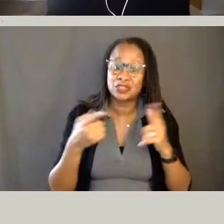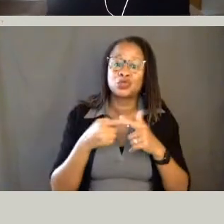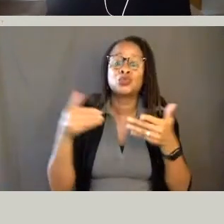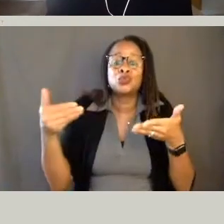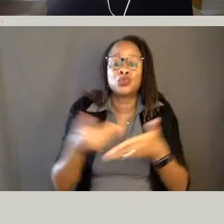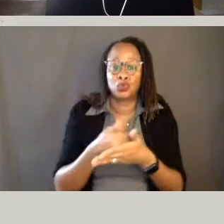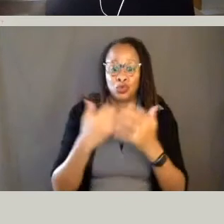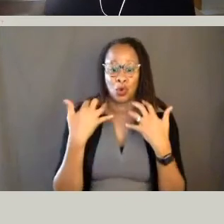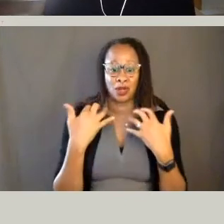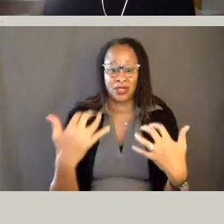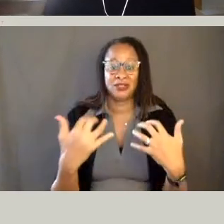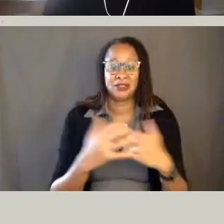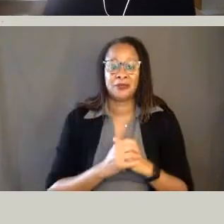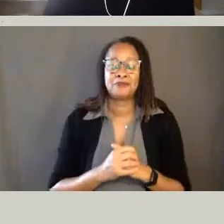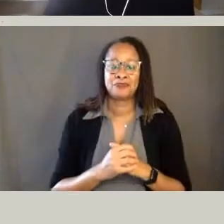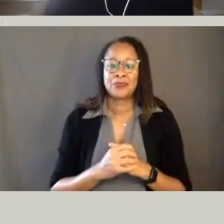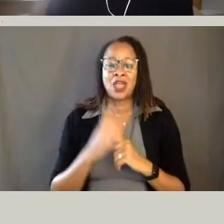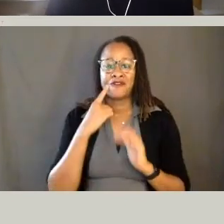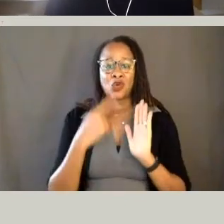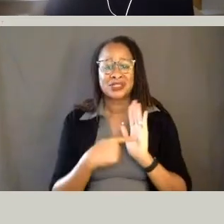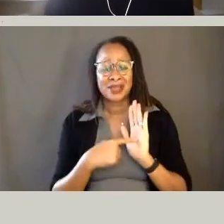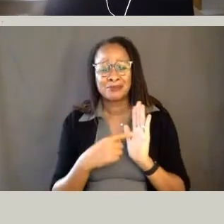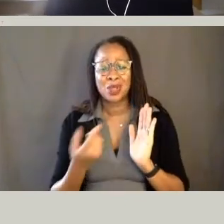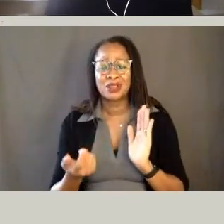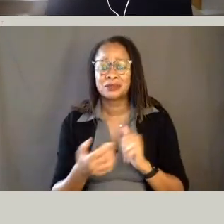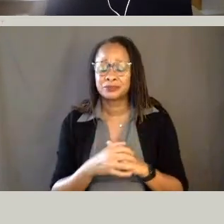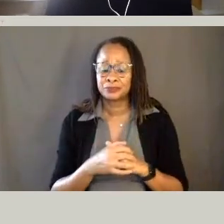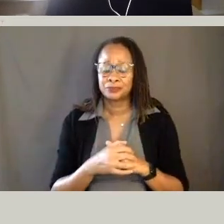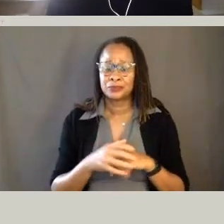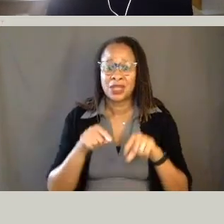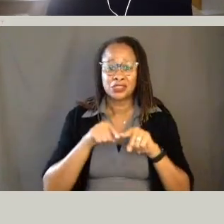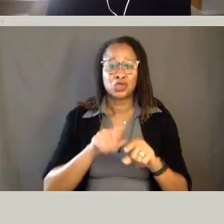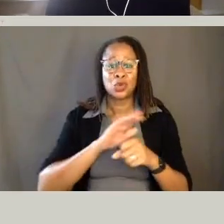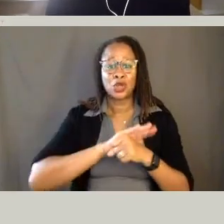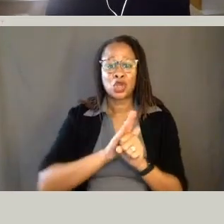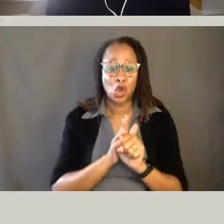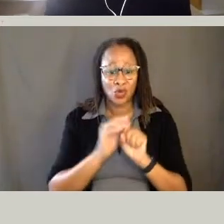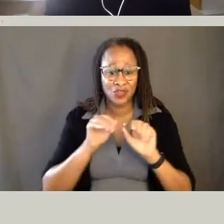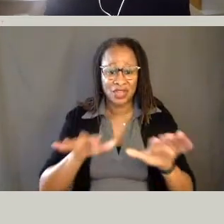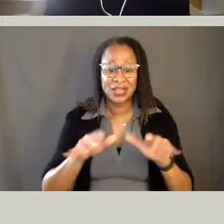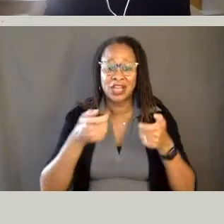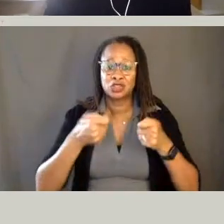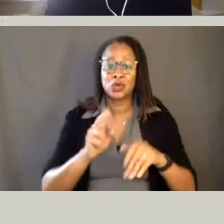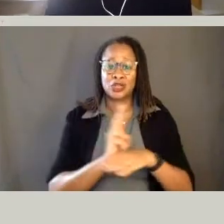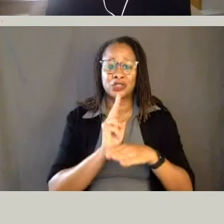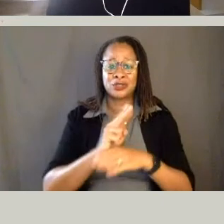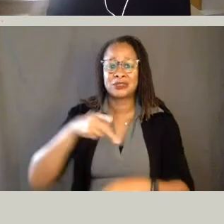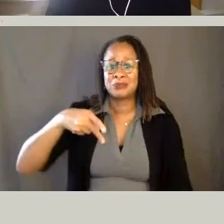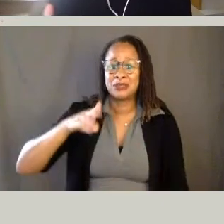And I give like example of like, during COVID just trying to use like the PBS app